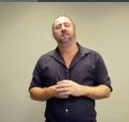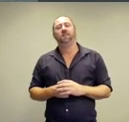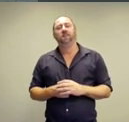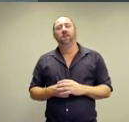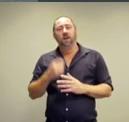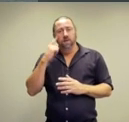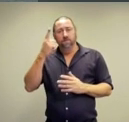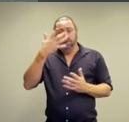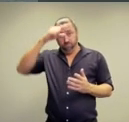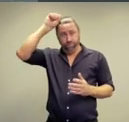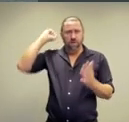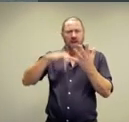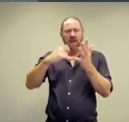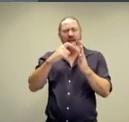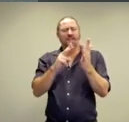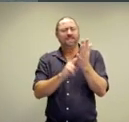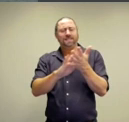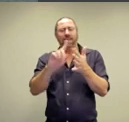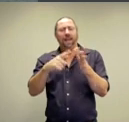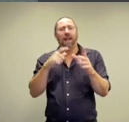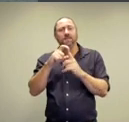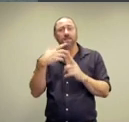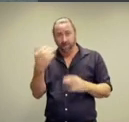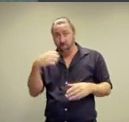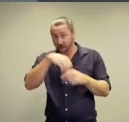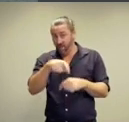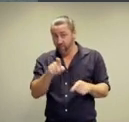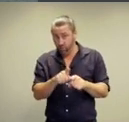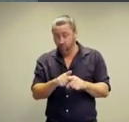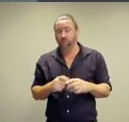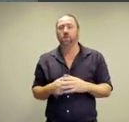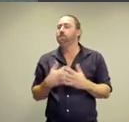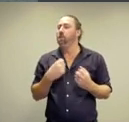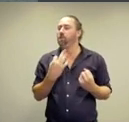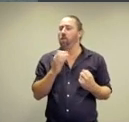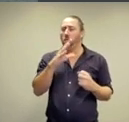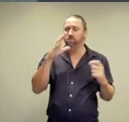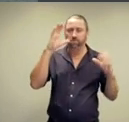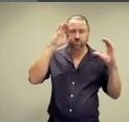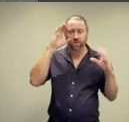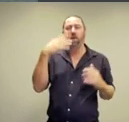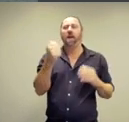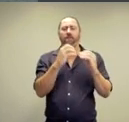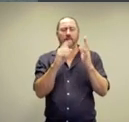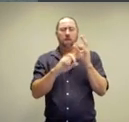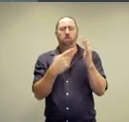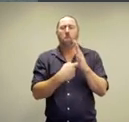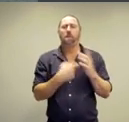I guess, of the skinheads within the history that we're talking about right now. I haven't included images of them